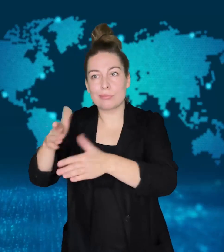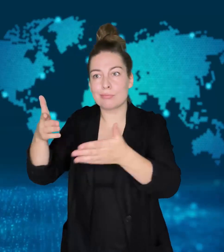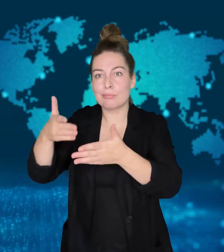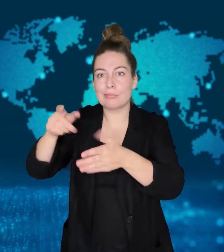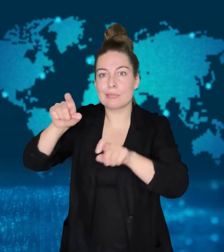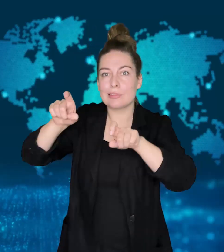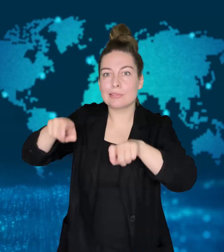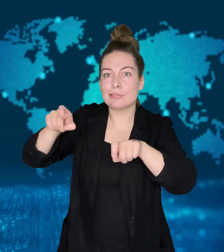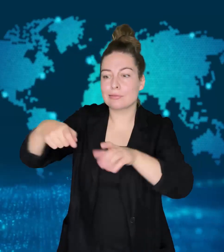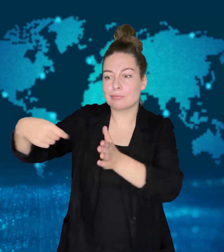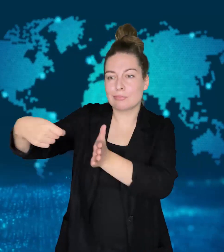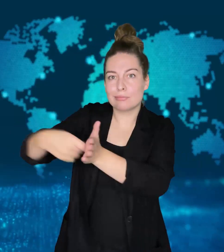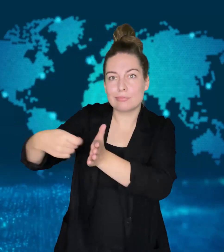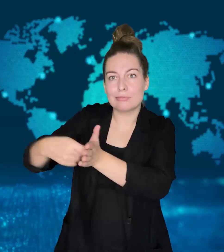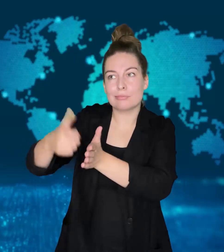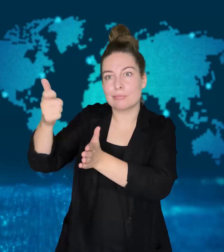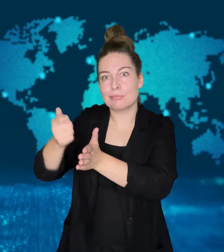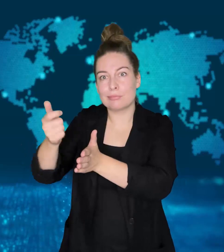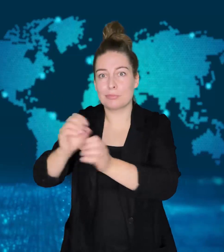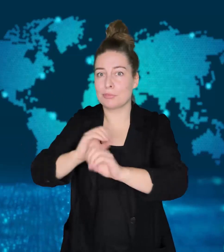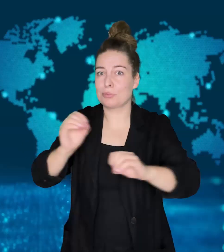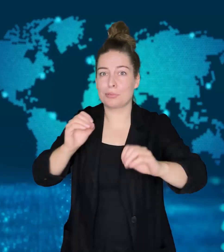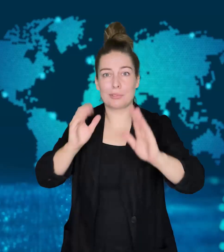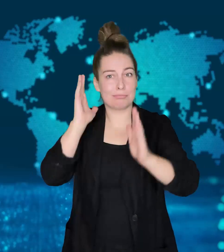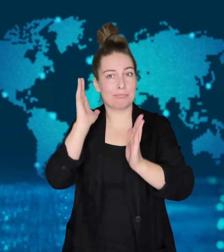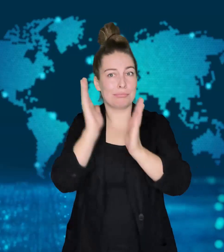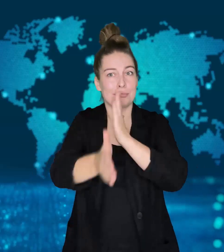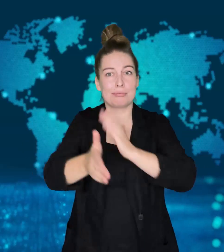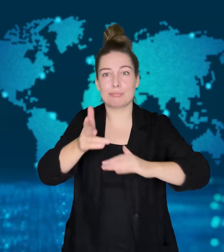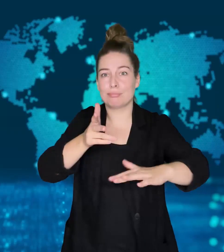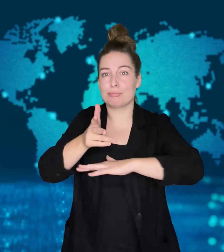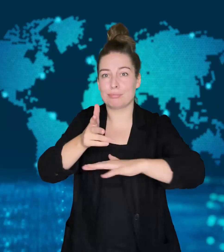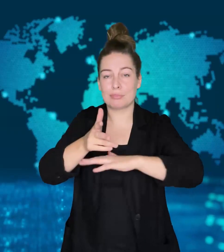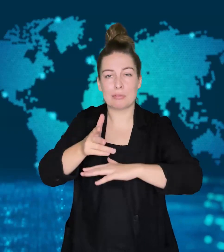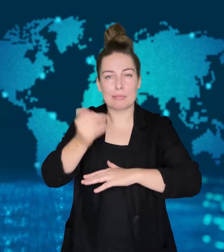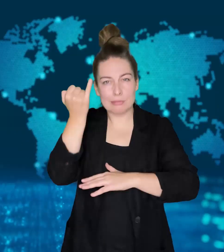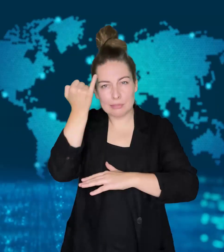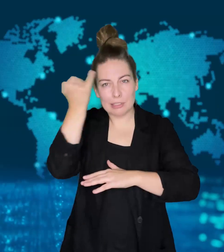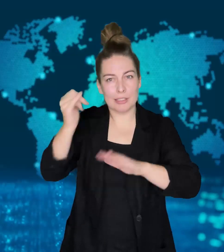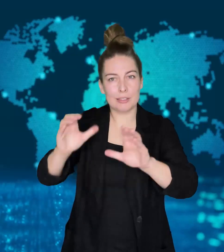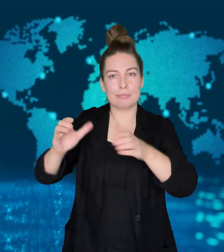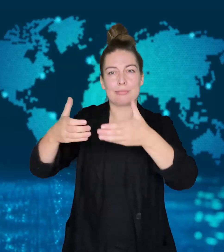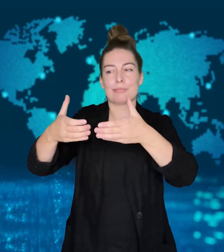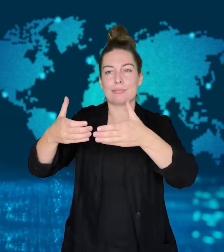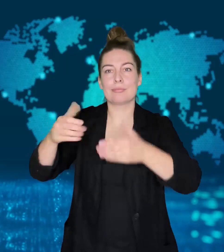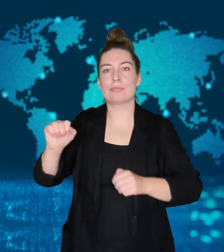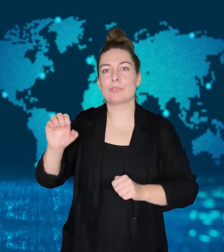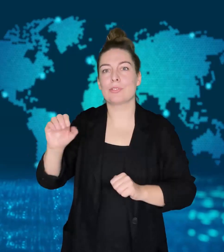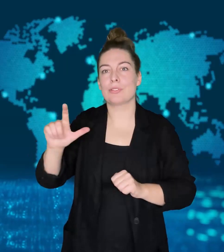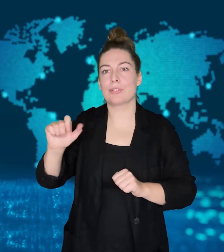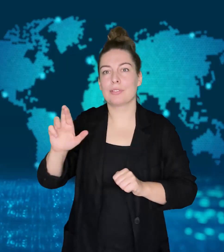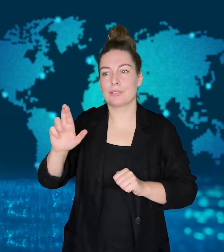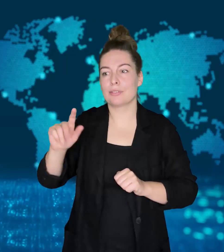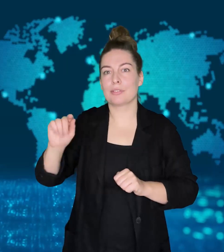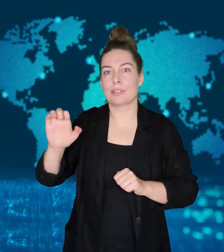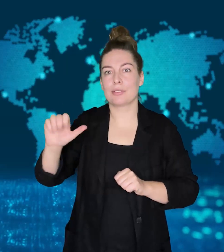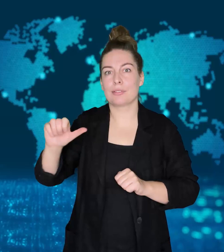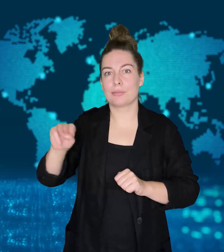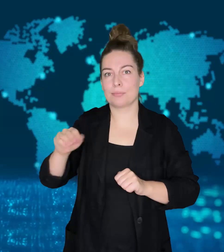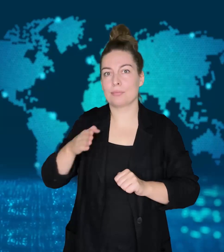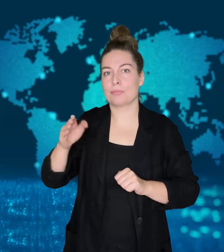The developer, Solar Team Eindhoven, consists of 22 students